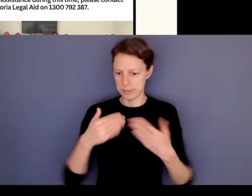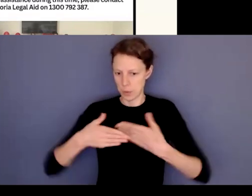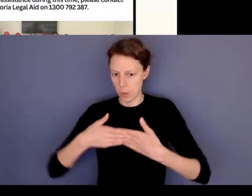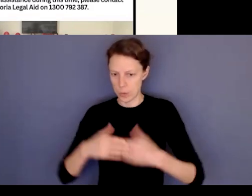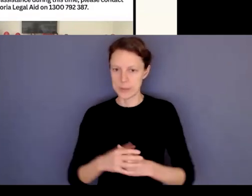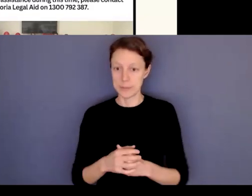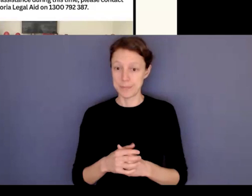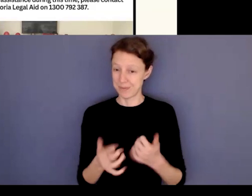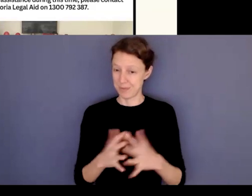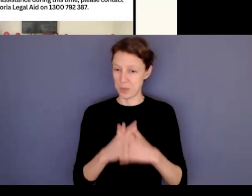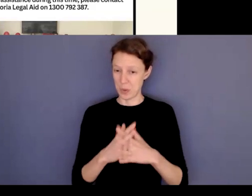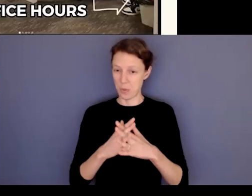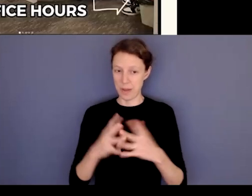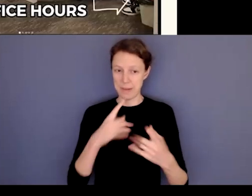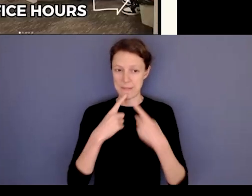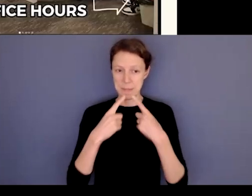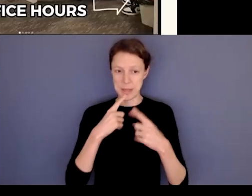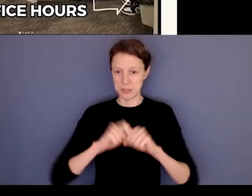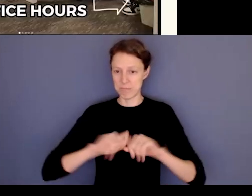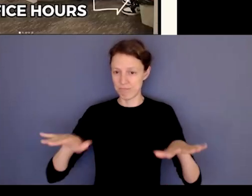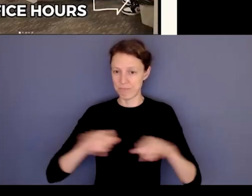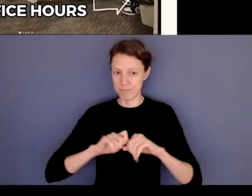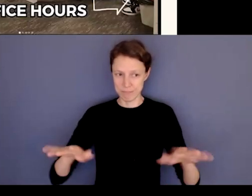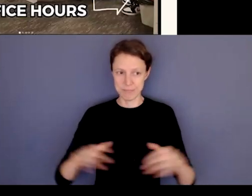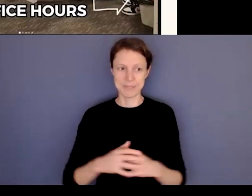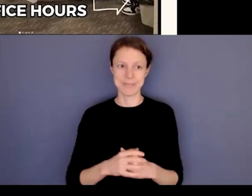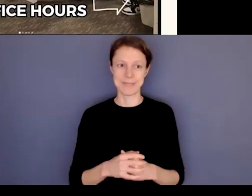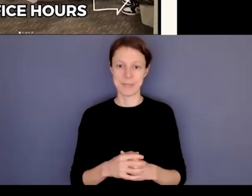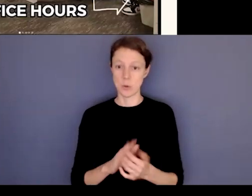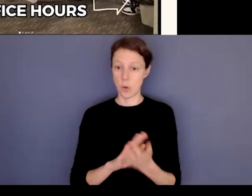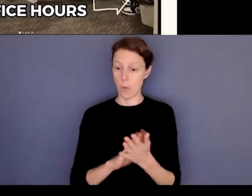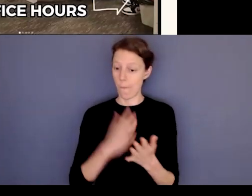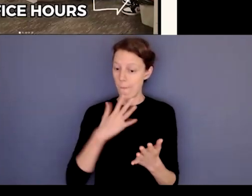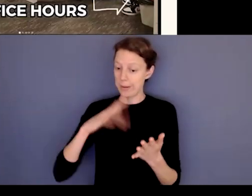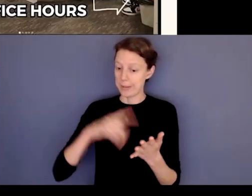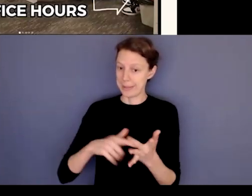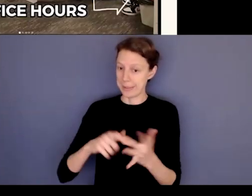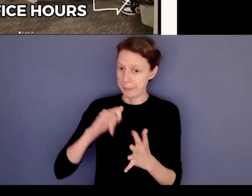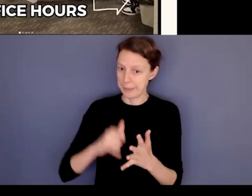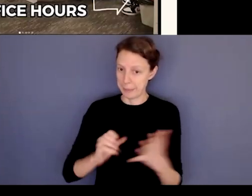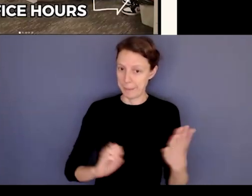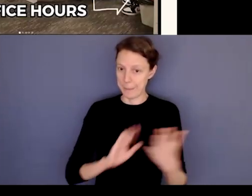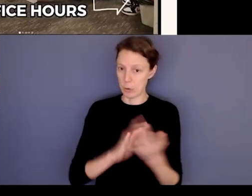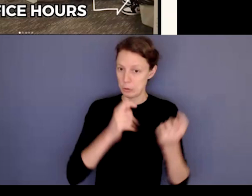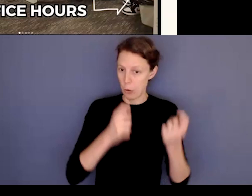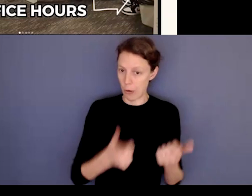So my Hot Tips. Post early and post often. Canva is absolutely